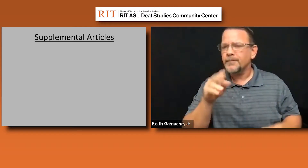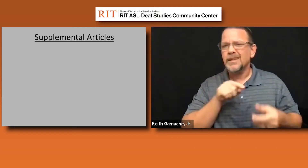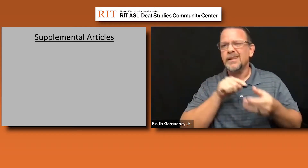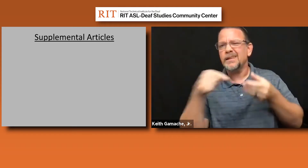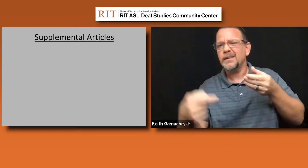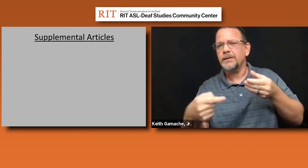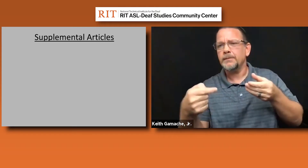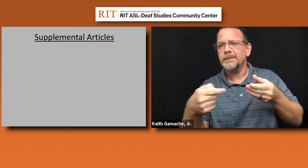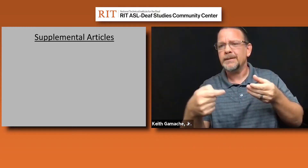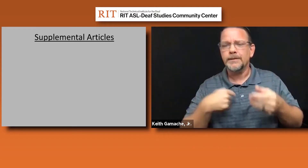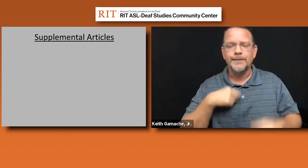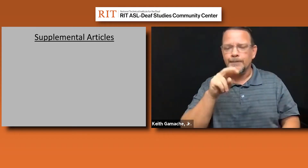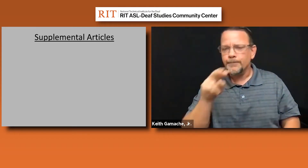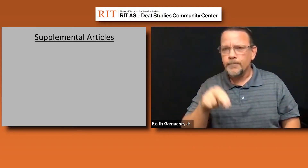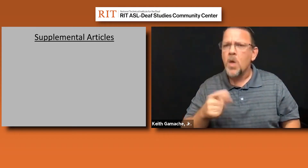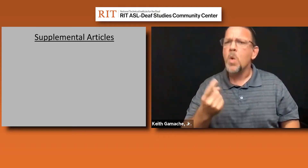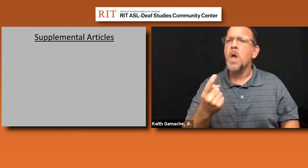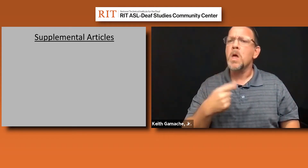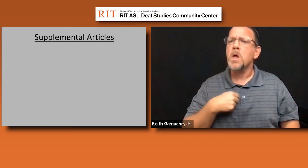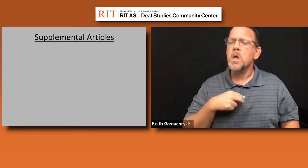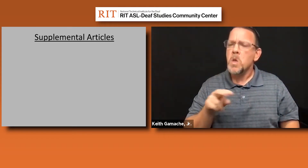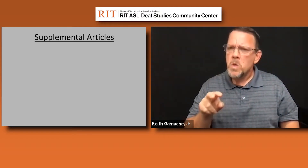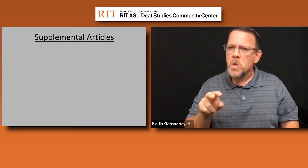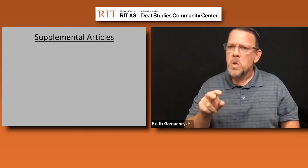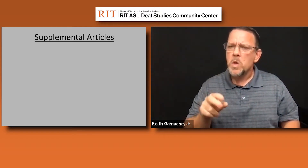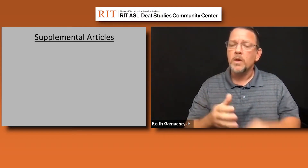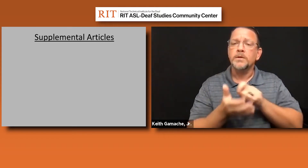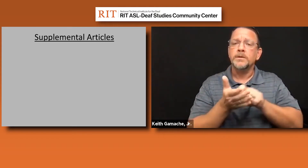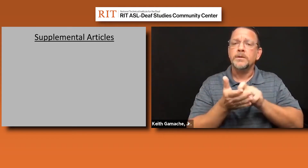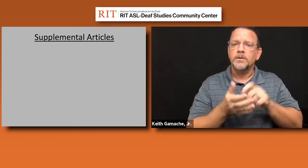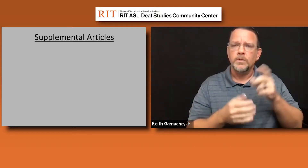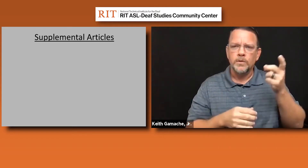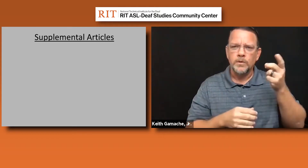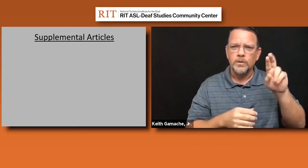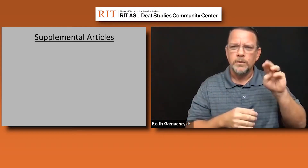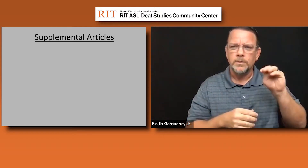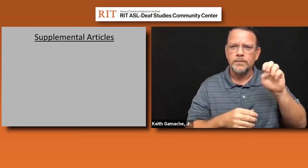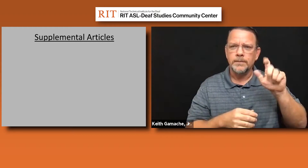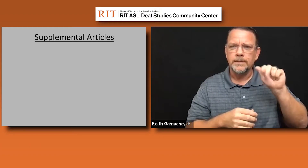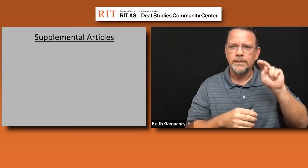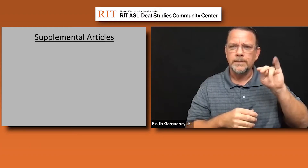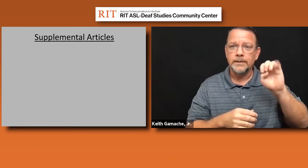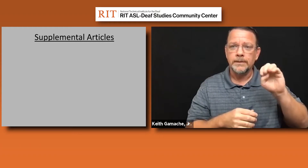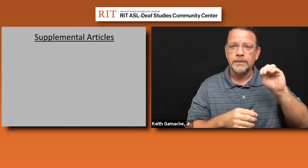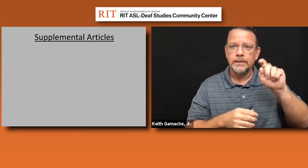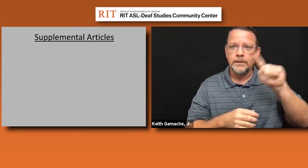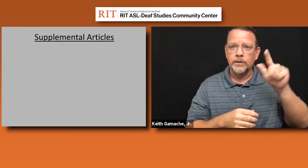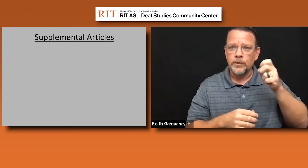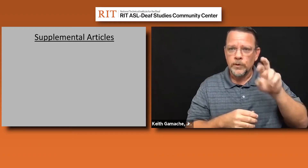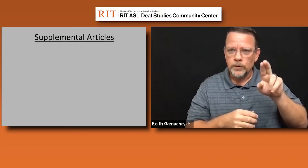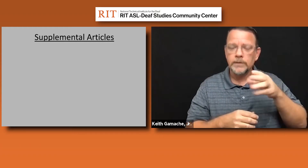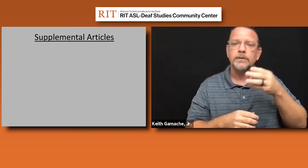of supplemental articles that I took a look at and was able to extract some information from,